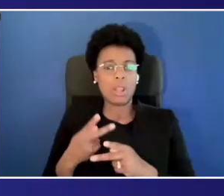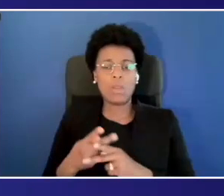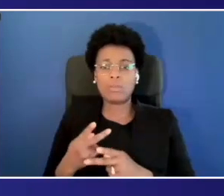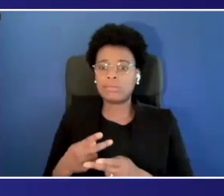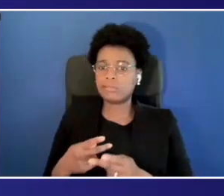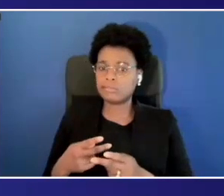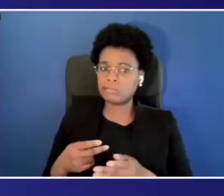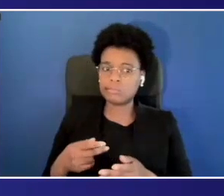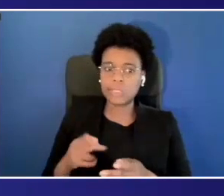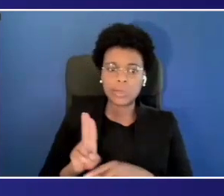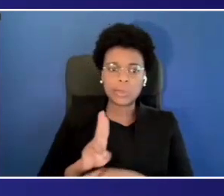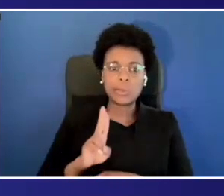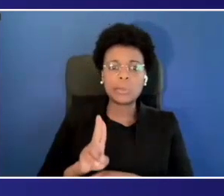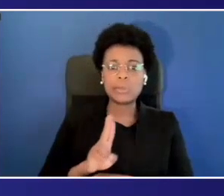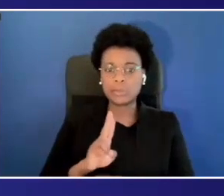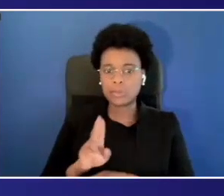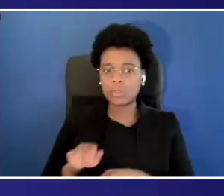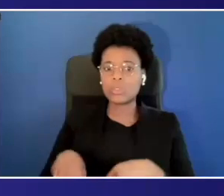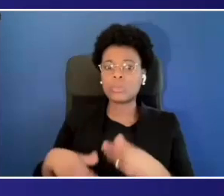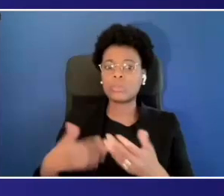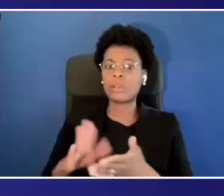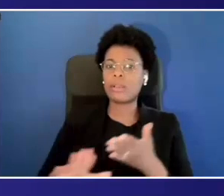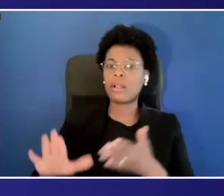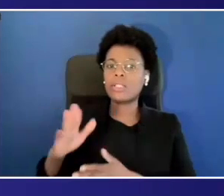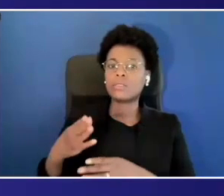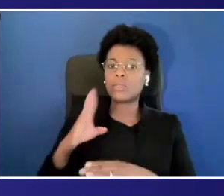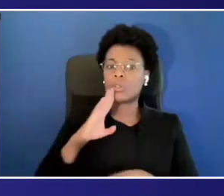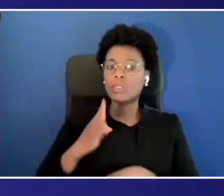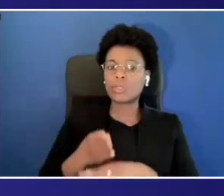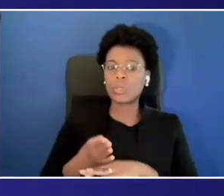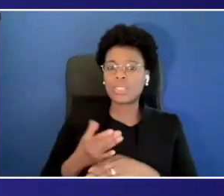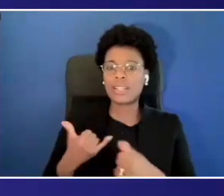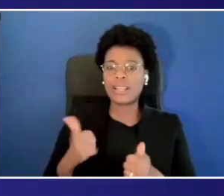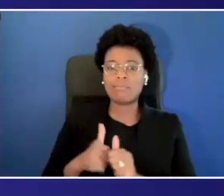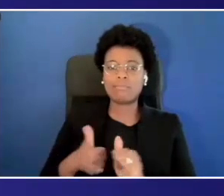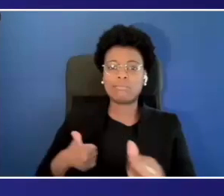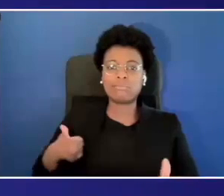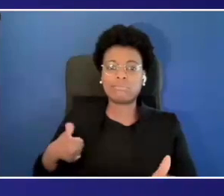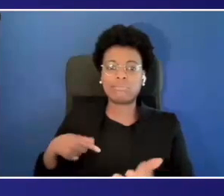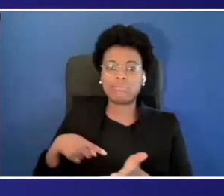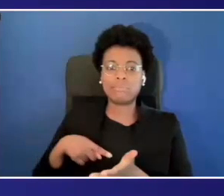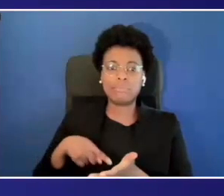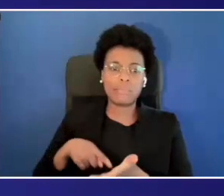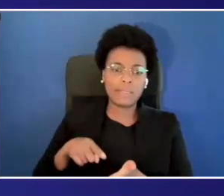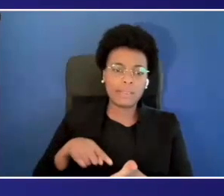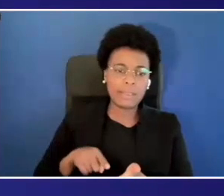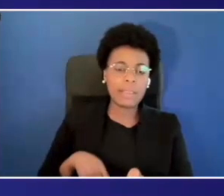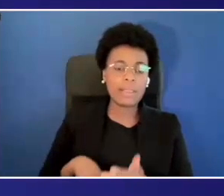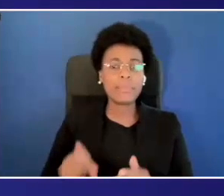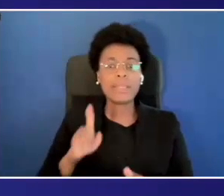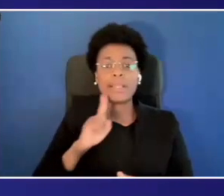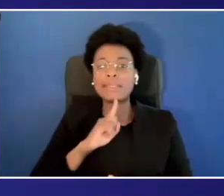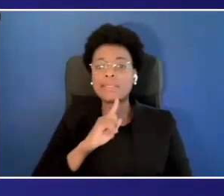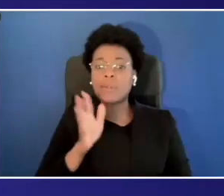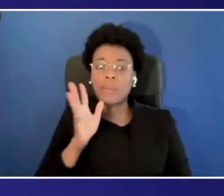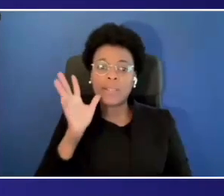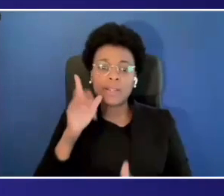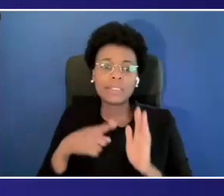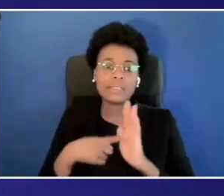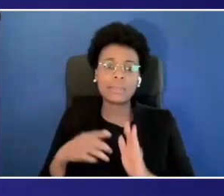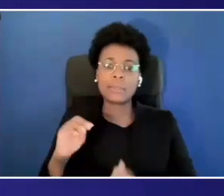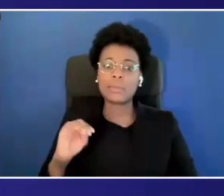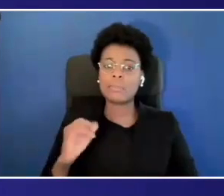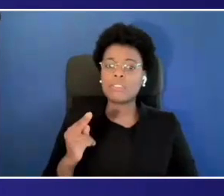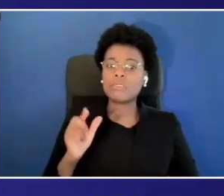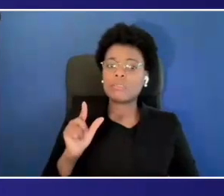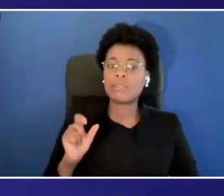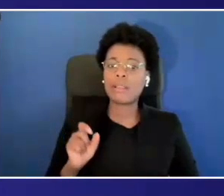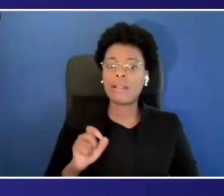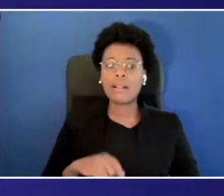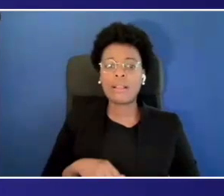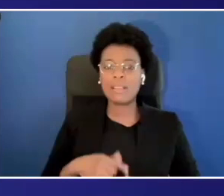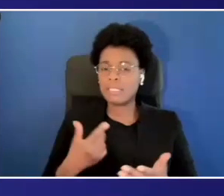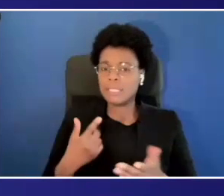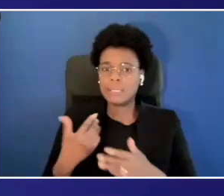They're single parents like Michelle, a single mother of 2 trying to support her family. They're teachers like Michael who is still waiting for his loan for goodness application to be processed.